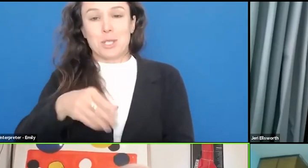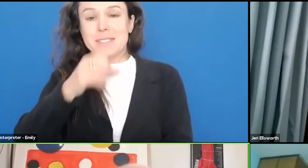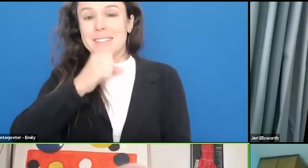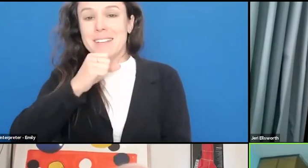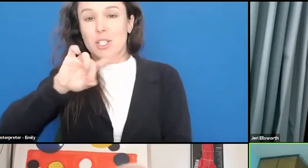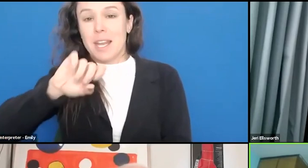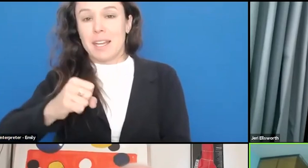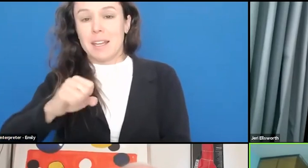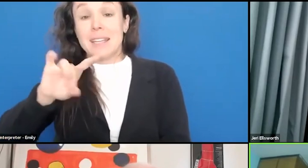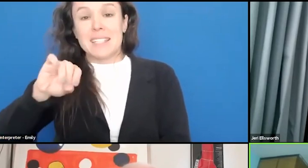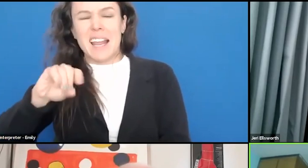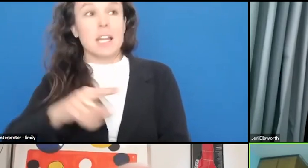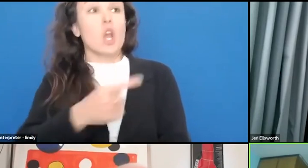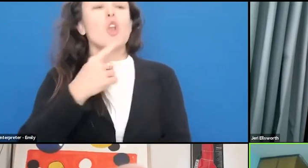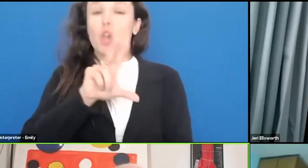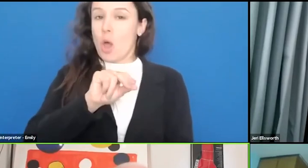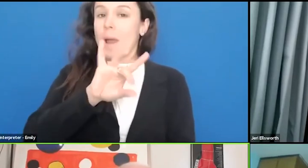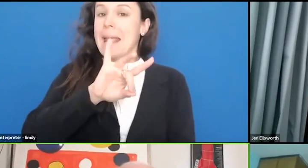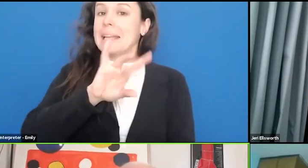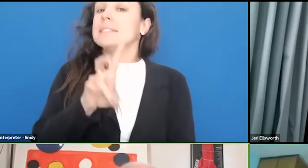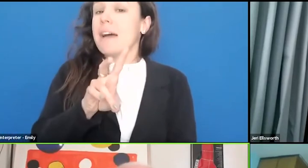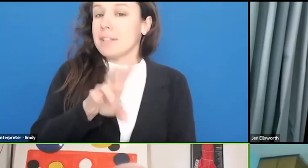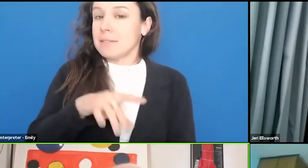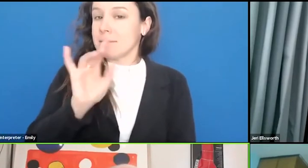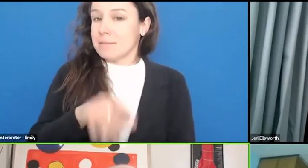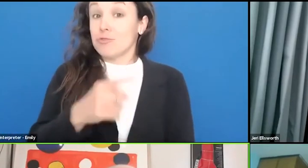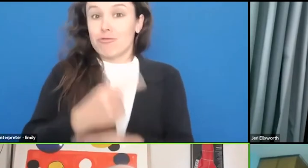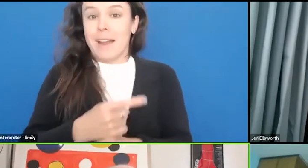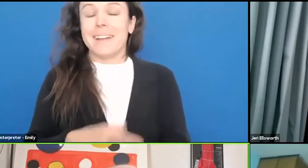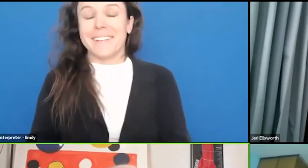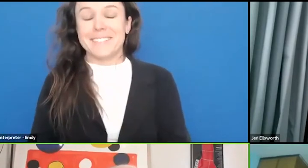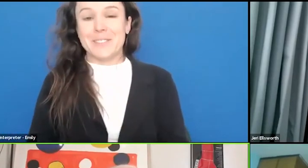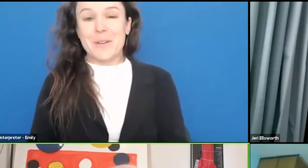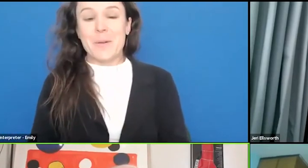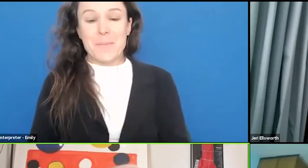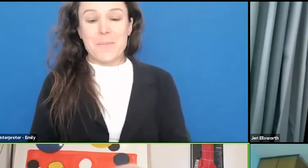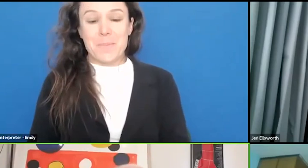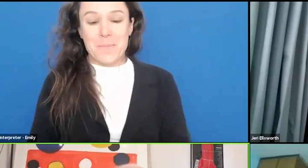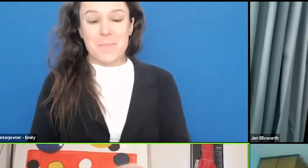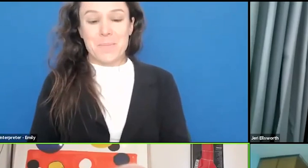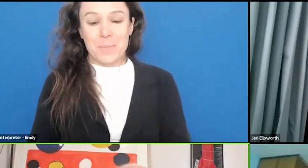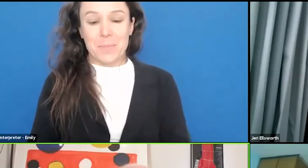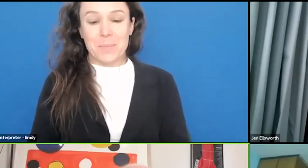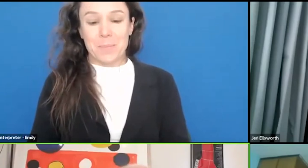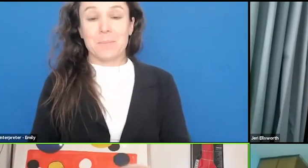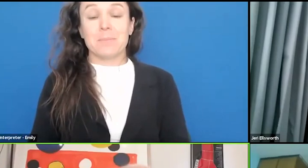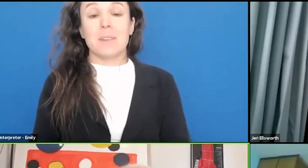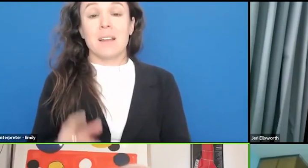sorry, exactly, in the case I do mean to demean it, the value of parlor tricks,